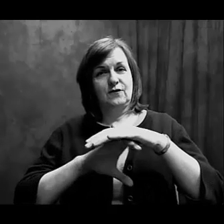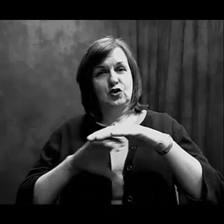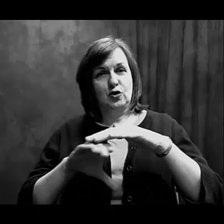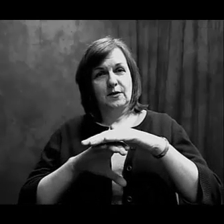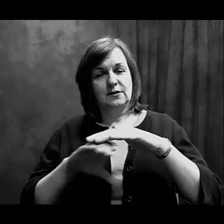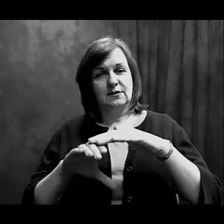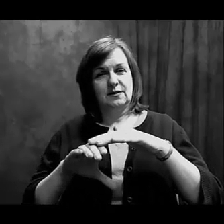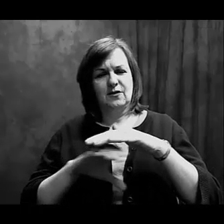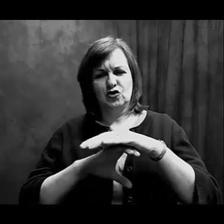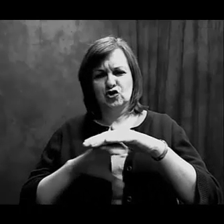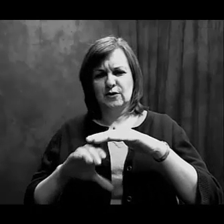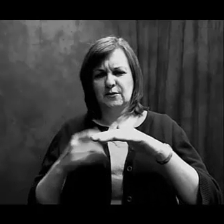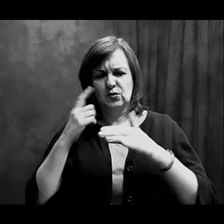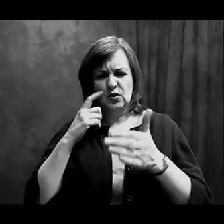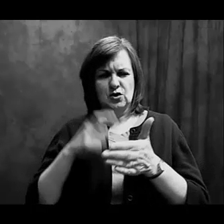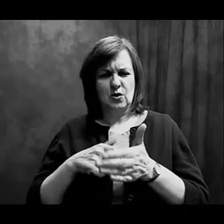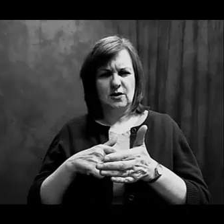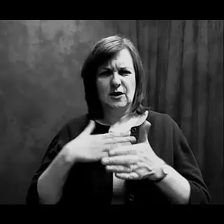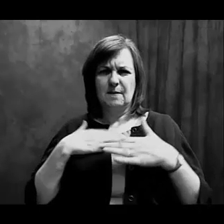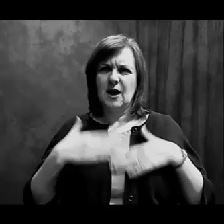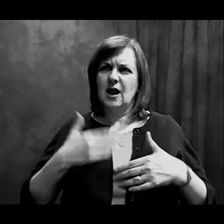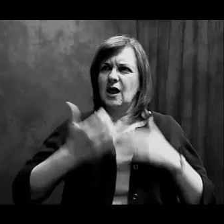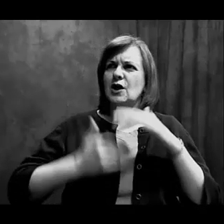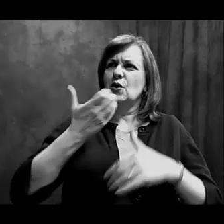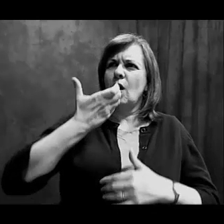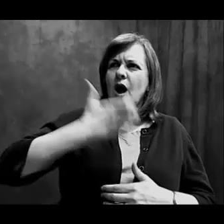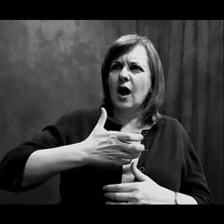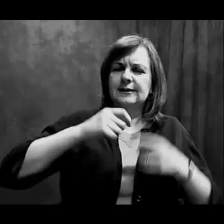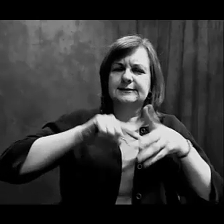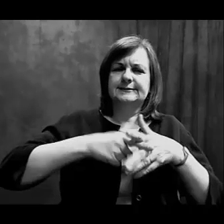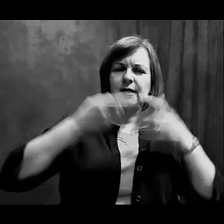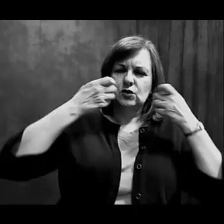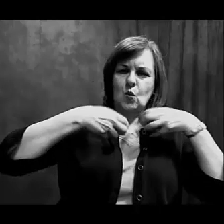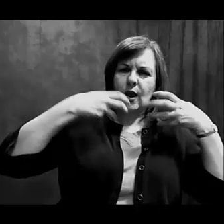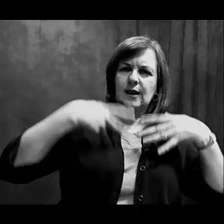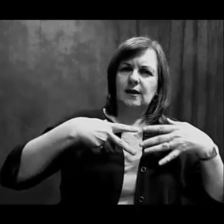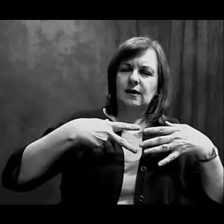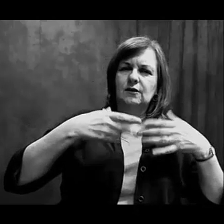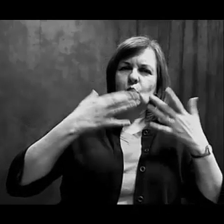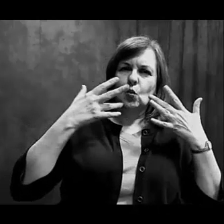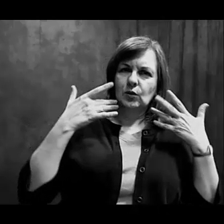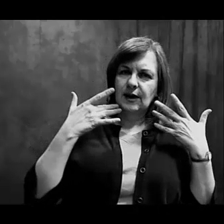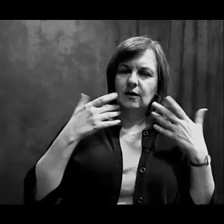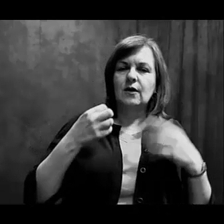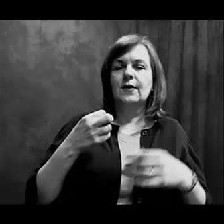so it's going to sense when you're too hot or too cold stimulates sweating to help cool you down